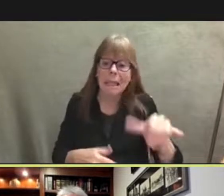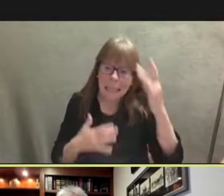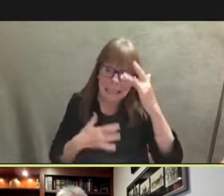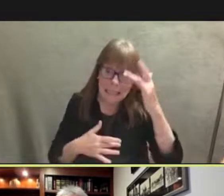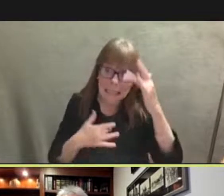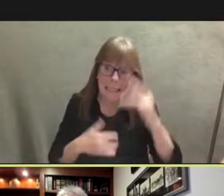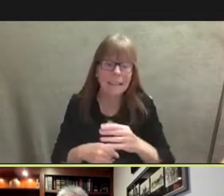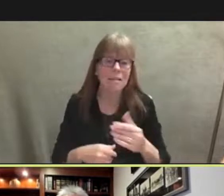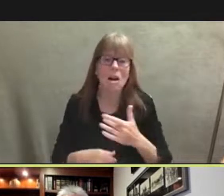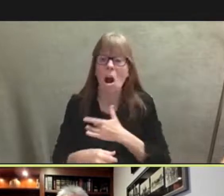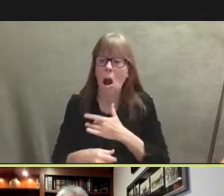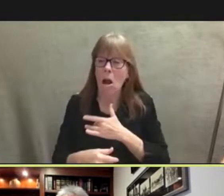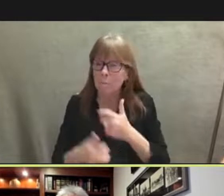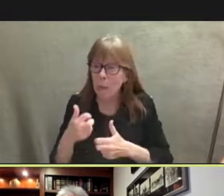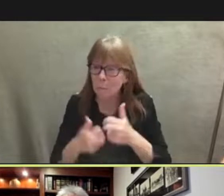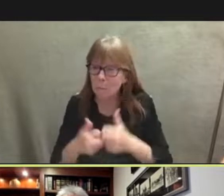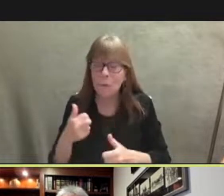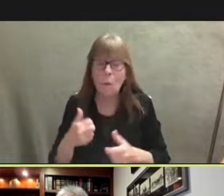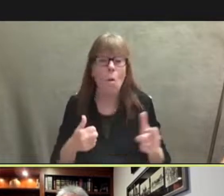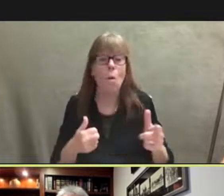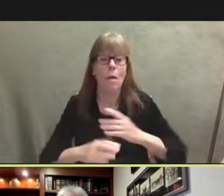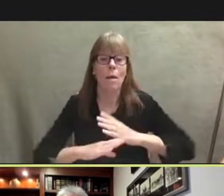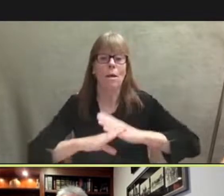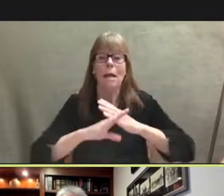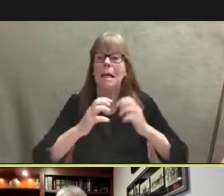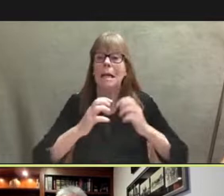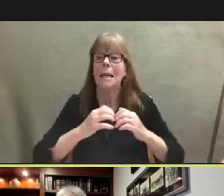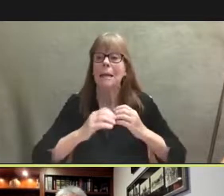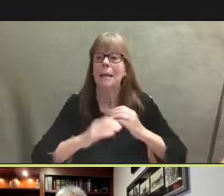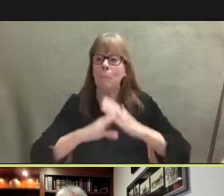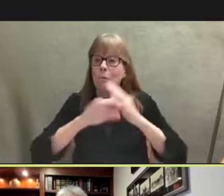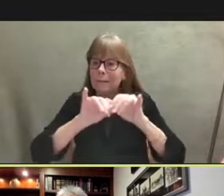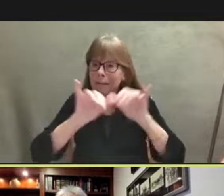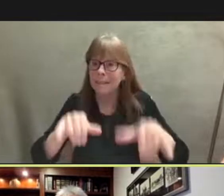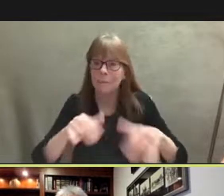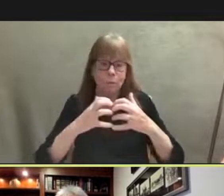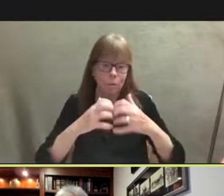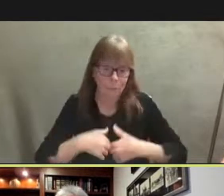conditions or weakened immune systems. That place them at risk for contracting the virus,